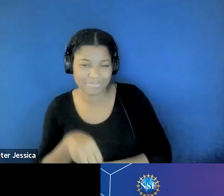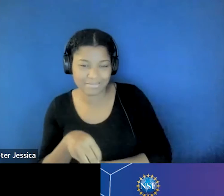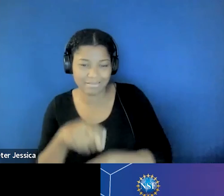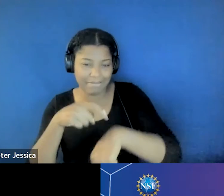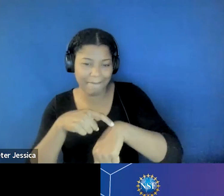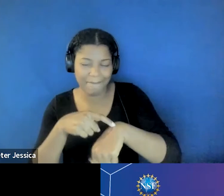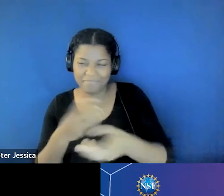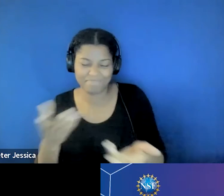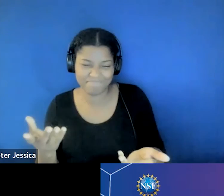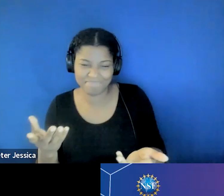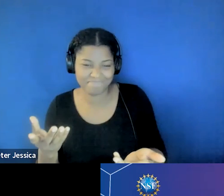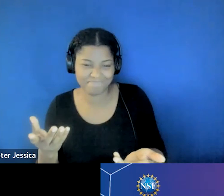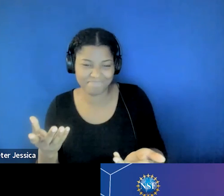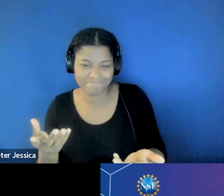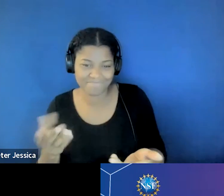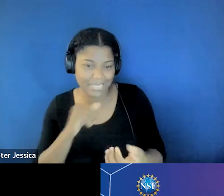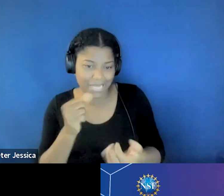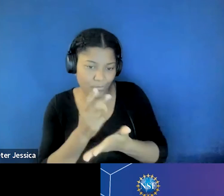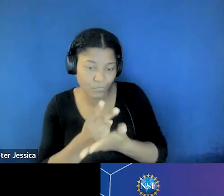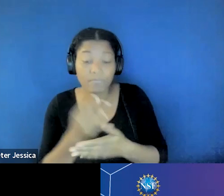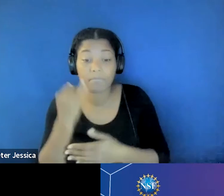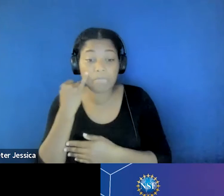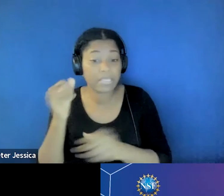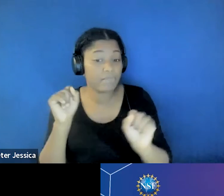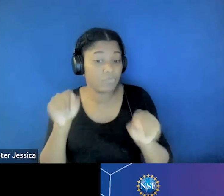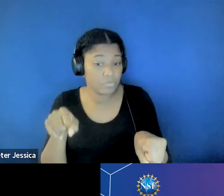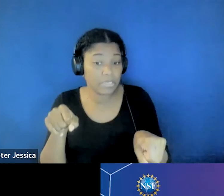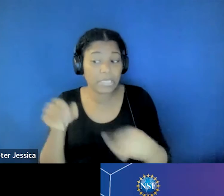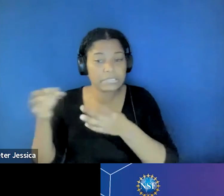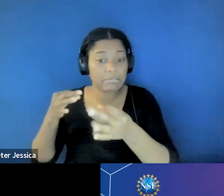but if you actually can justify a, faulty member or a technician,